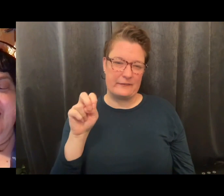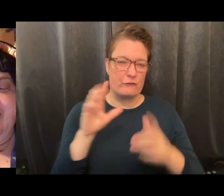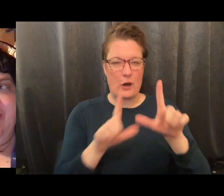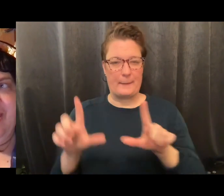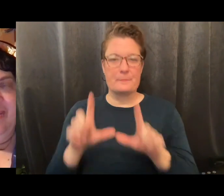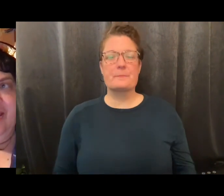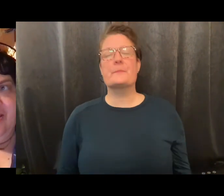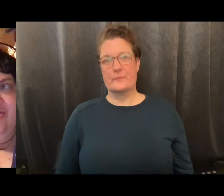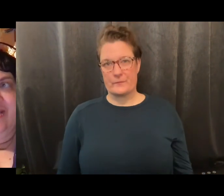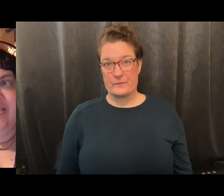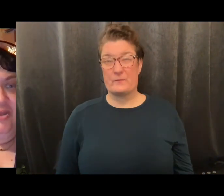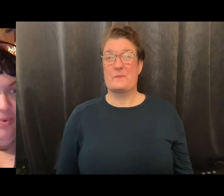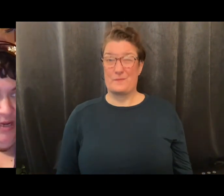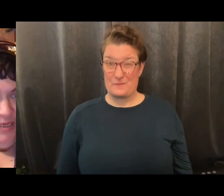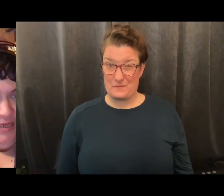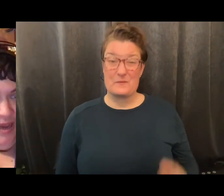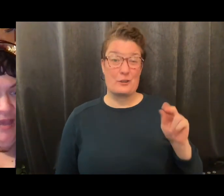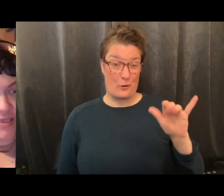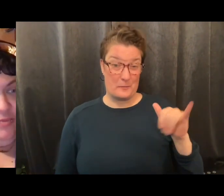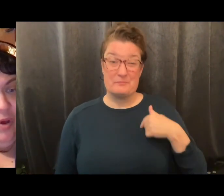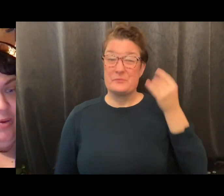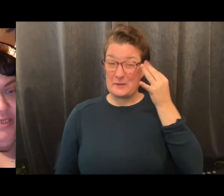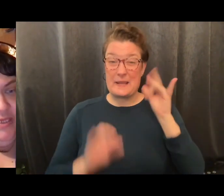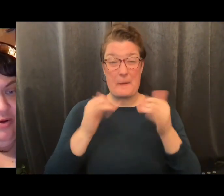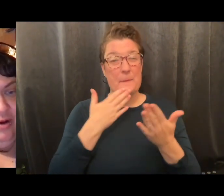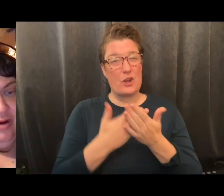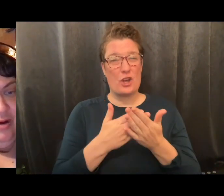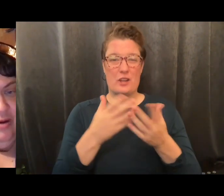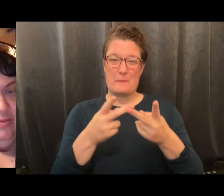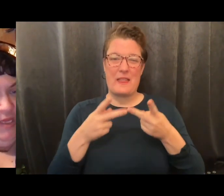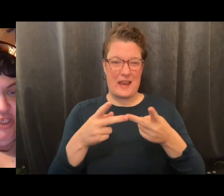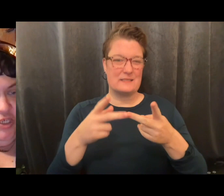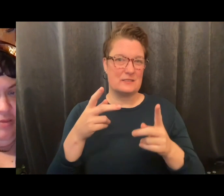to ask, what was your relationship to Jewishness like growing up?